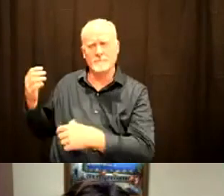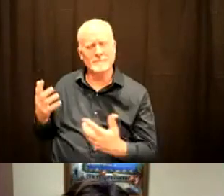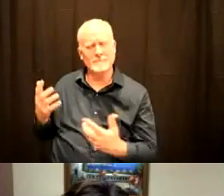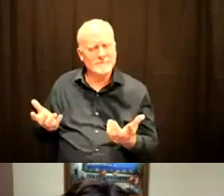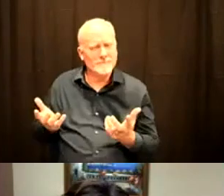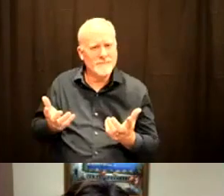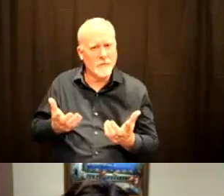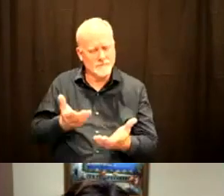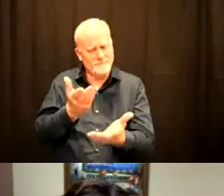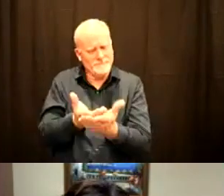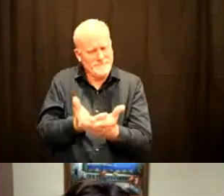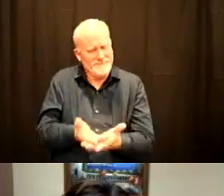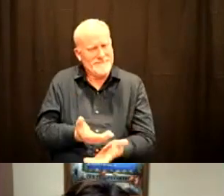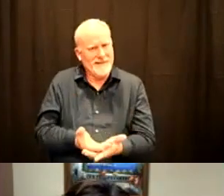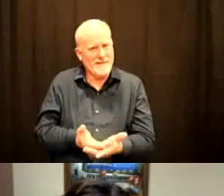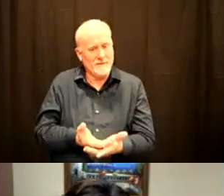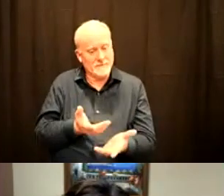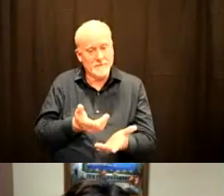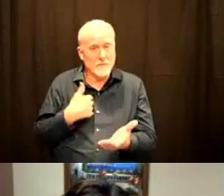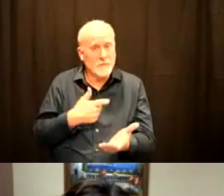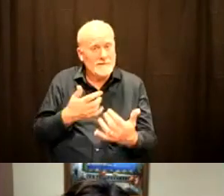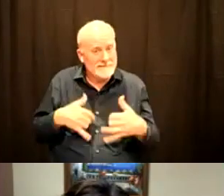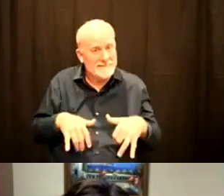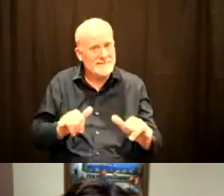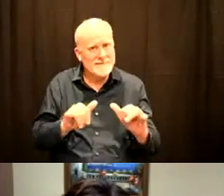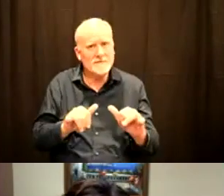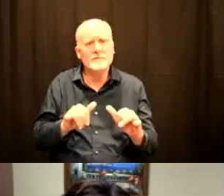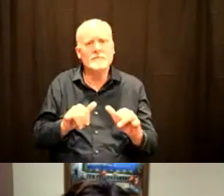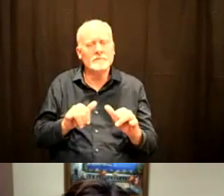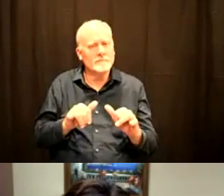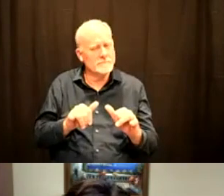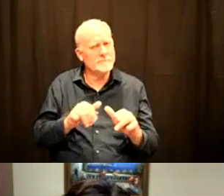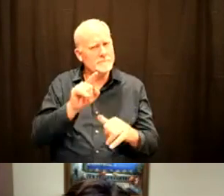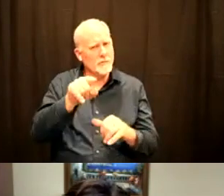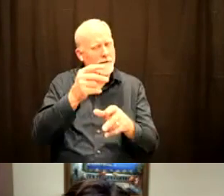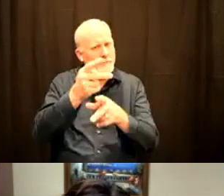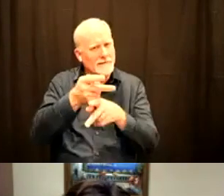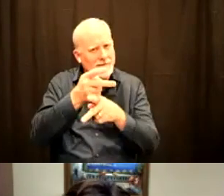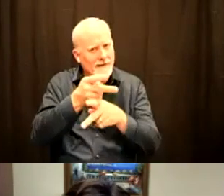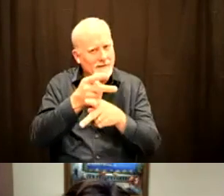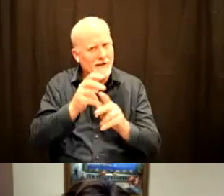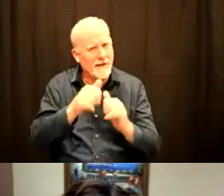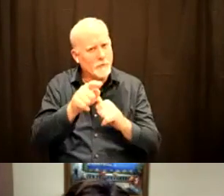the data gives us logic to steal challenge people how they behave in the settings outside of our